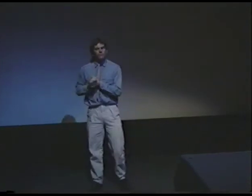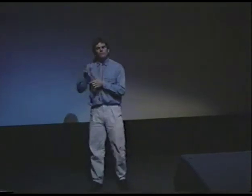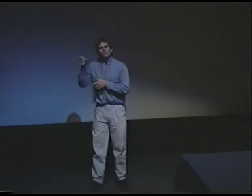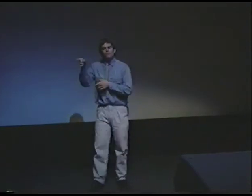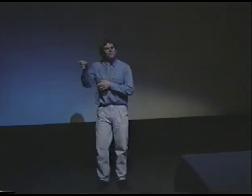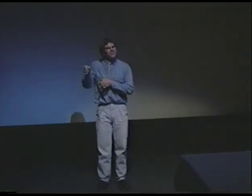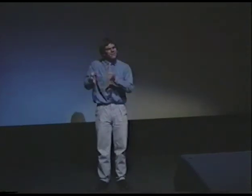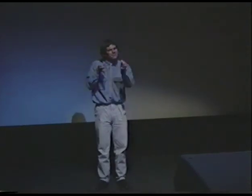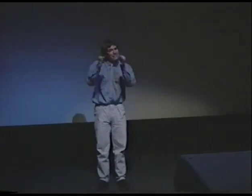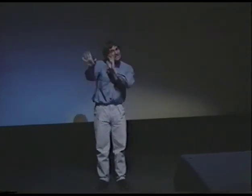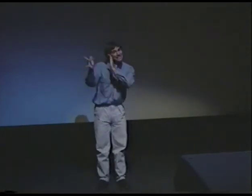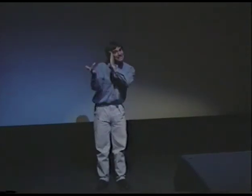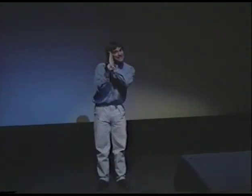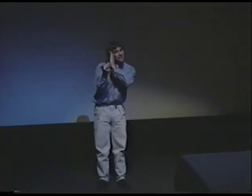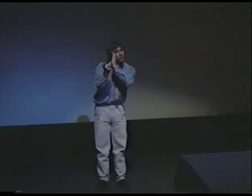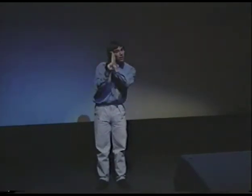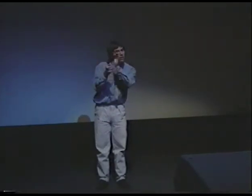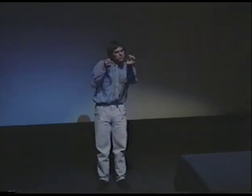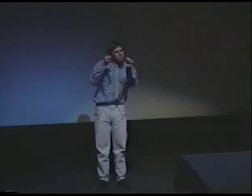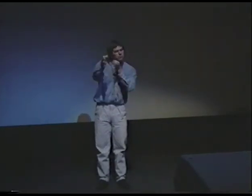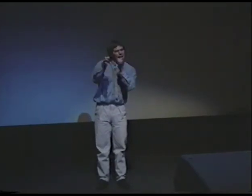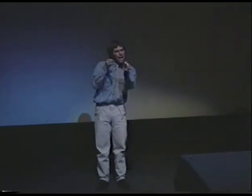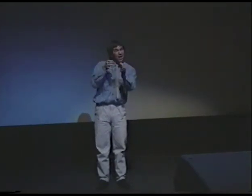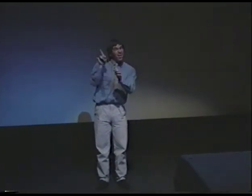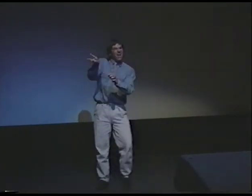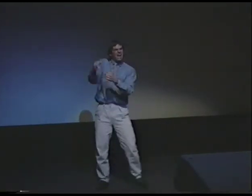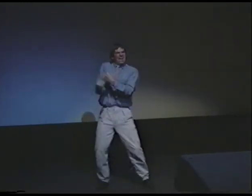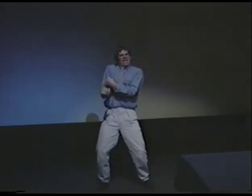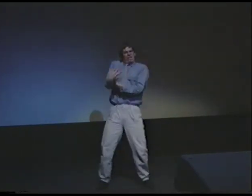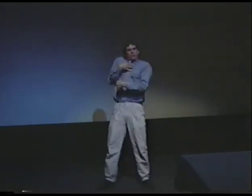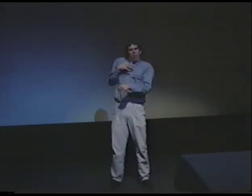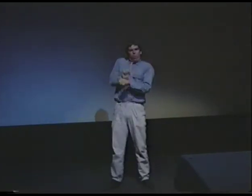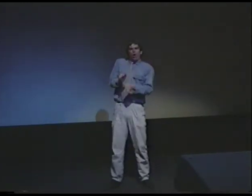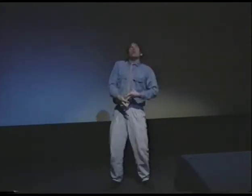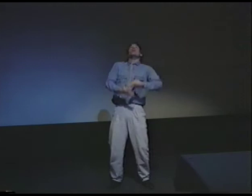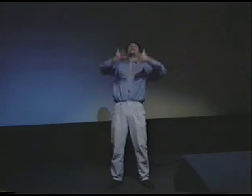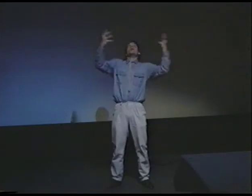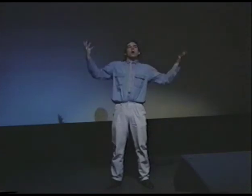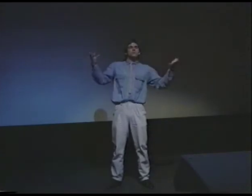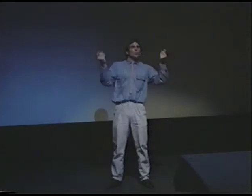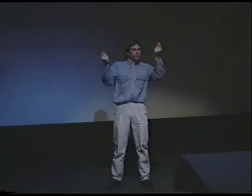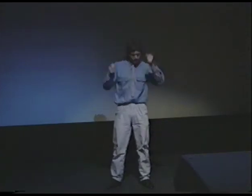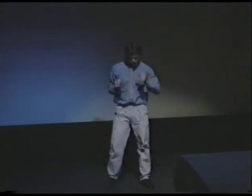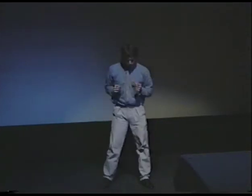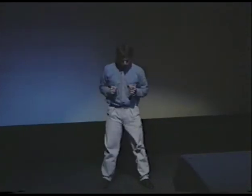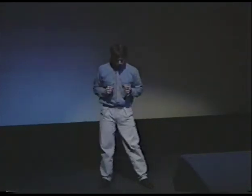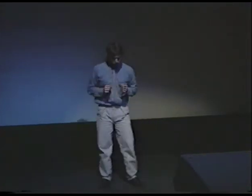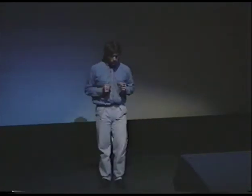[CHUCKLES] Anyway. The technique that he explained really influenced my work.